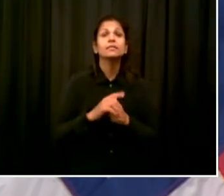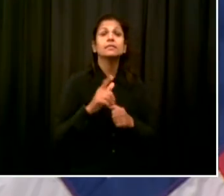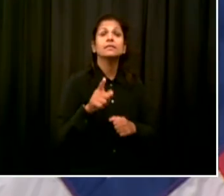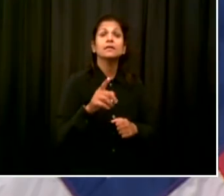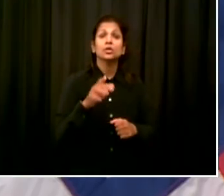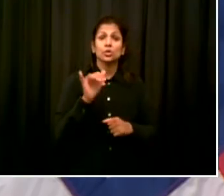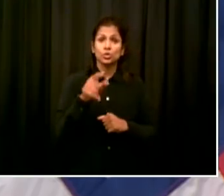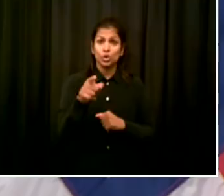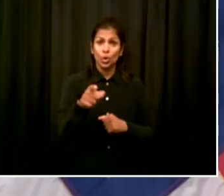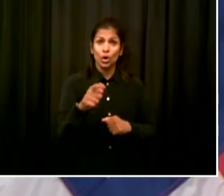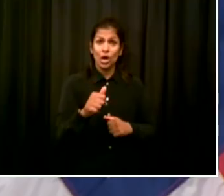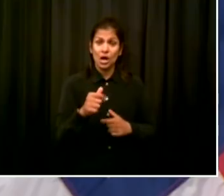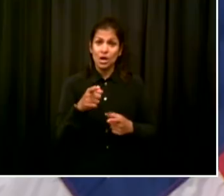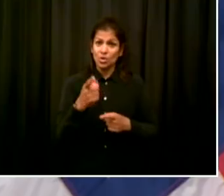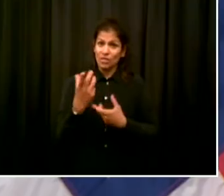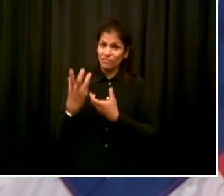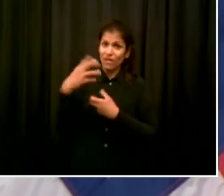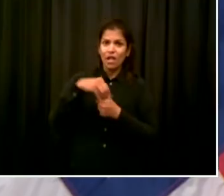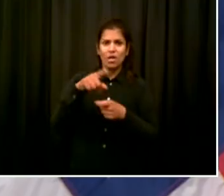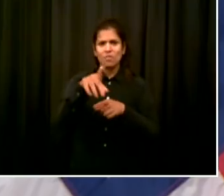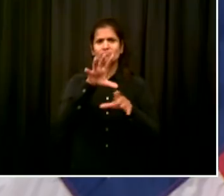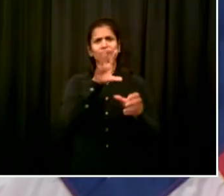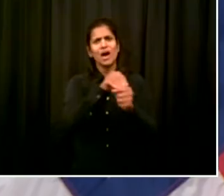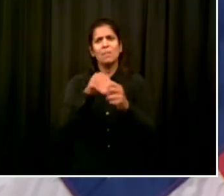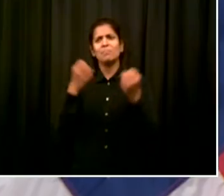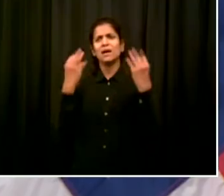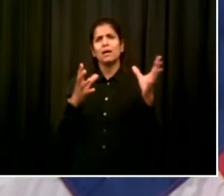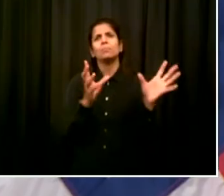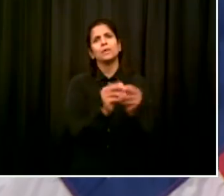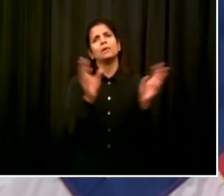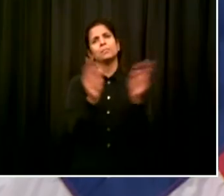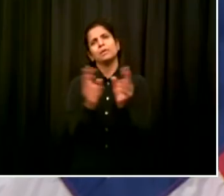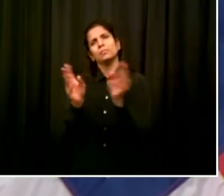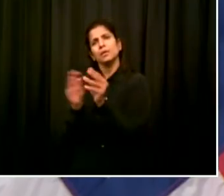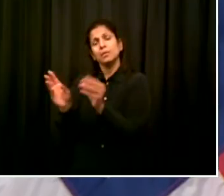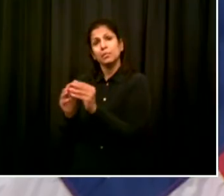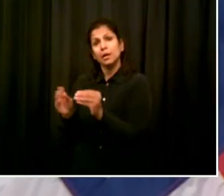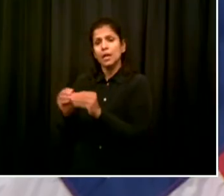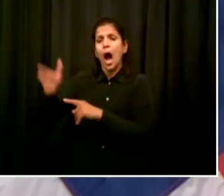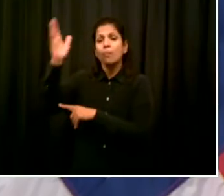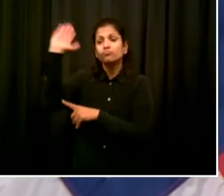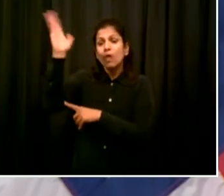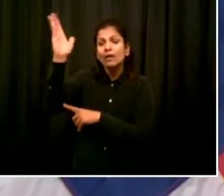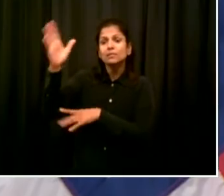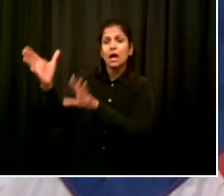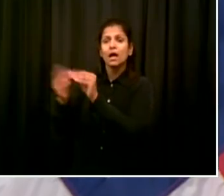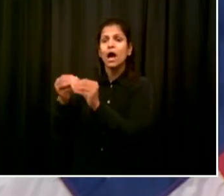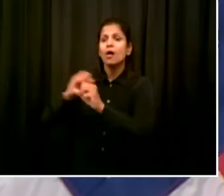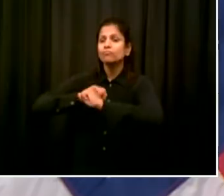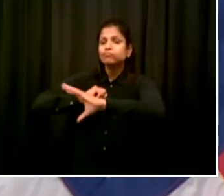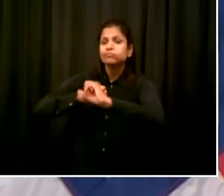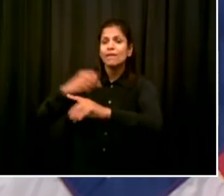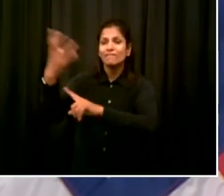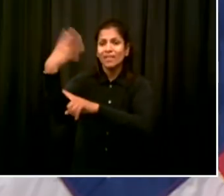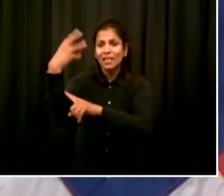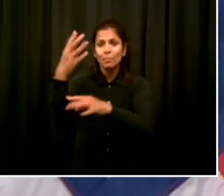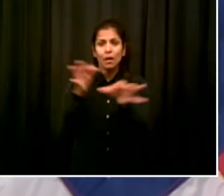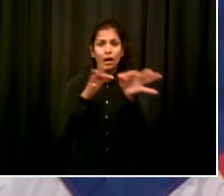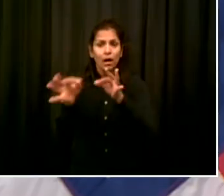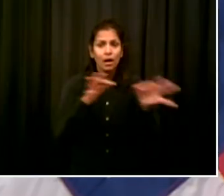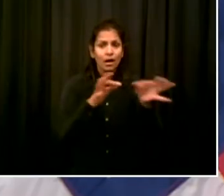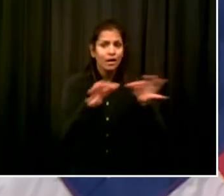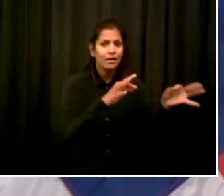ME . WE ARE